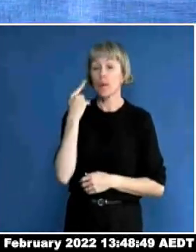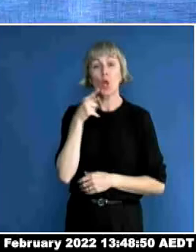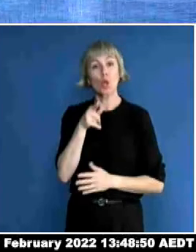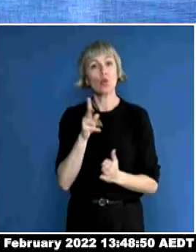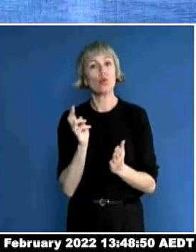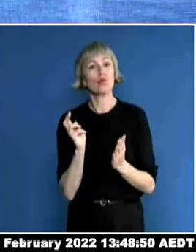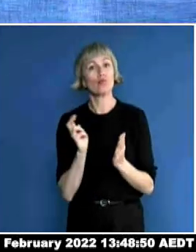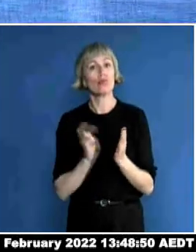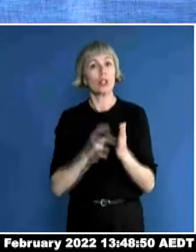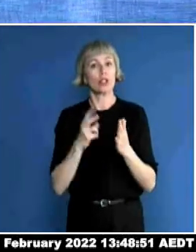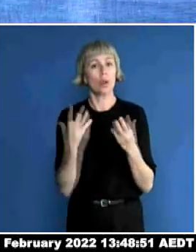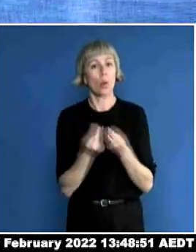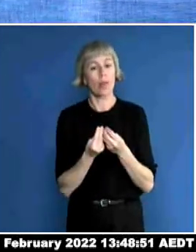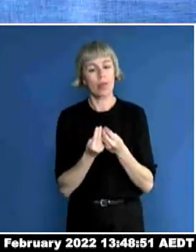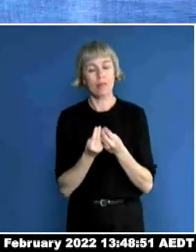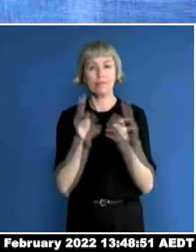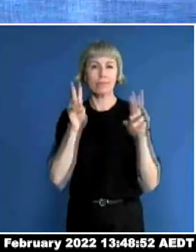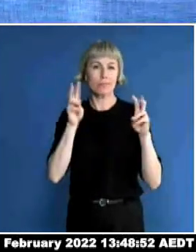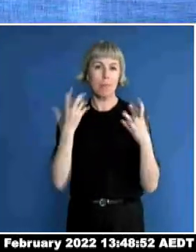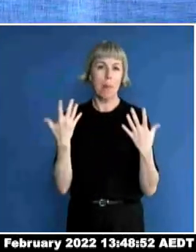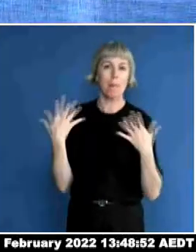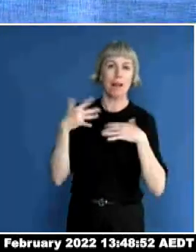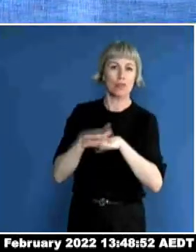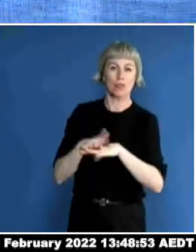but you didn't find those services particularly helpful.